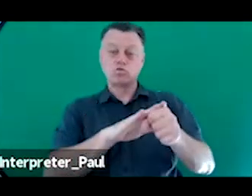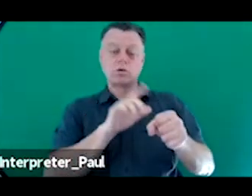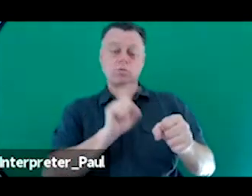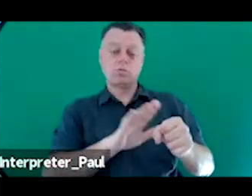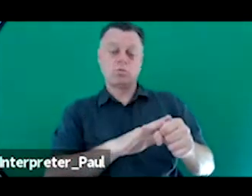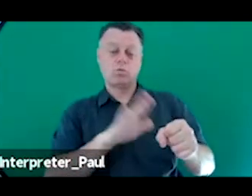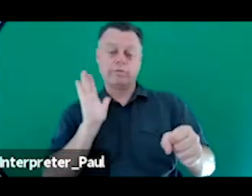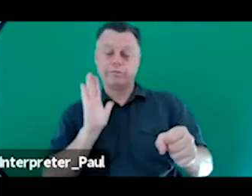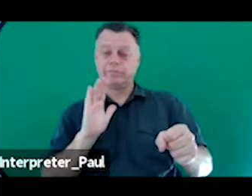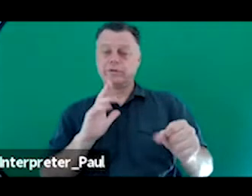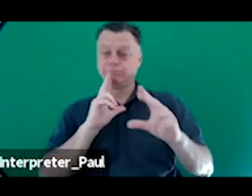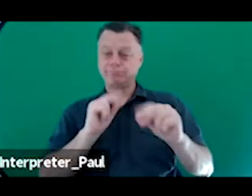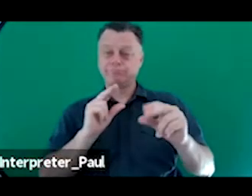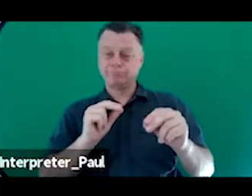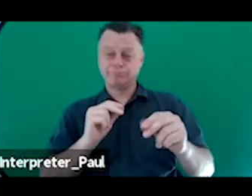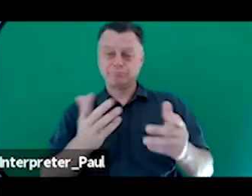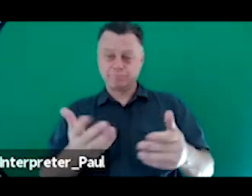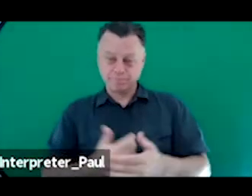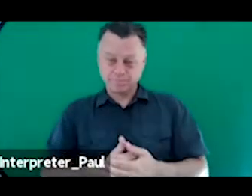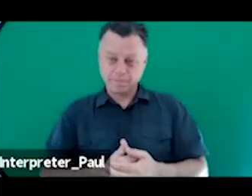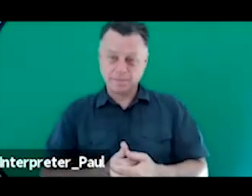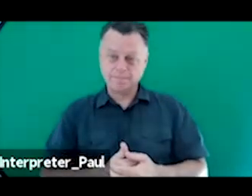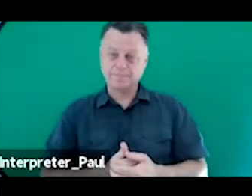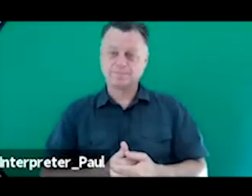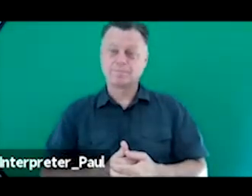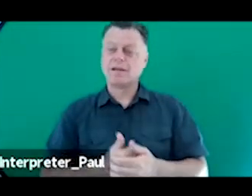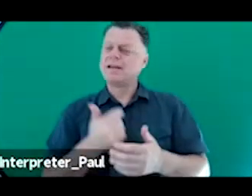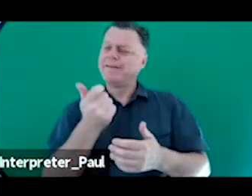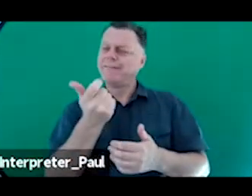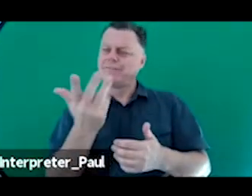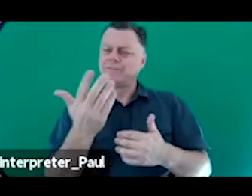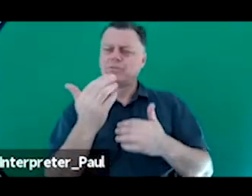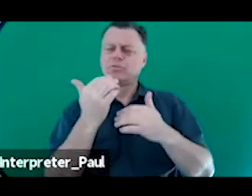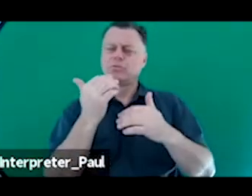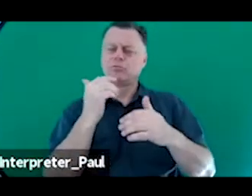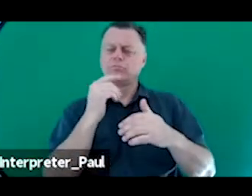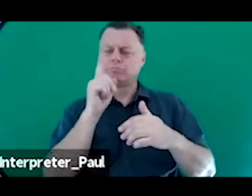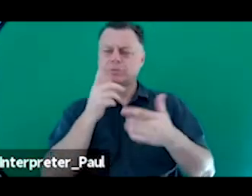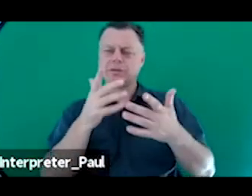you have a comment there as well. We can take a limited number of those too. But thank you,